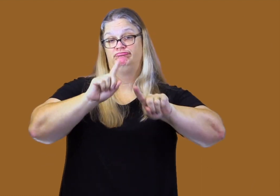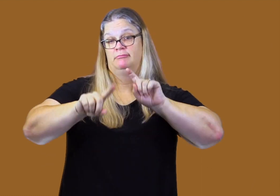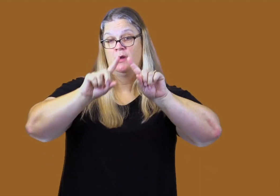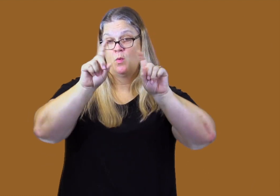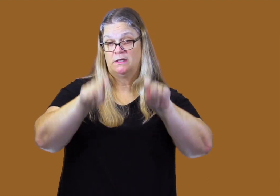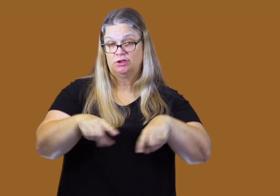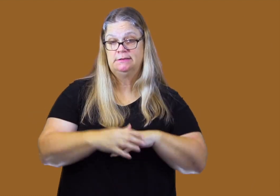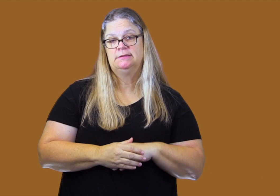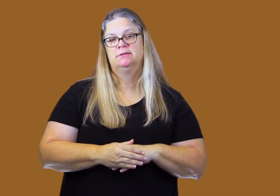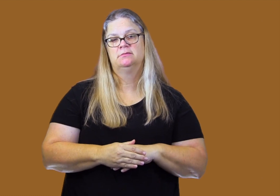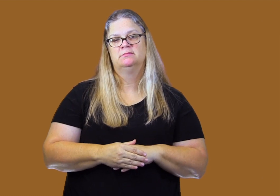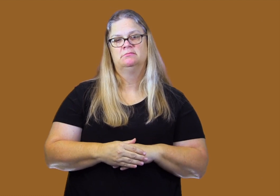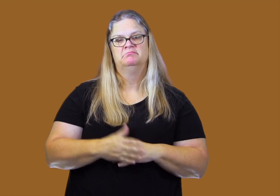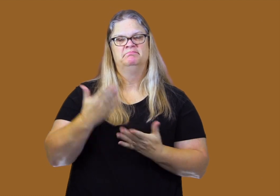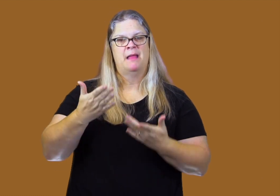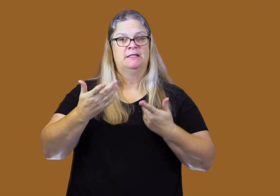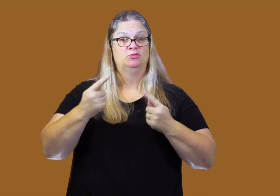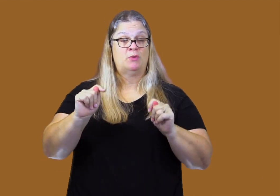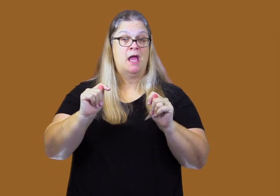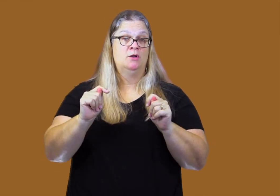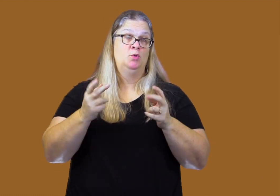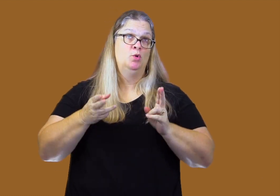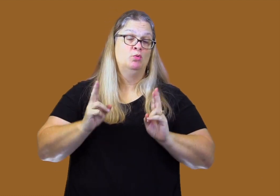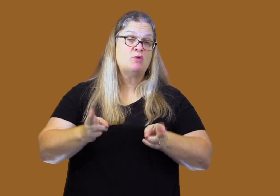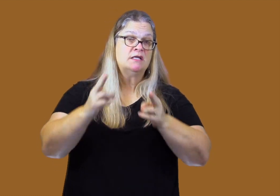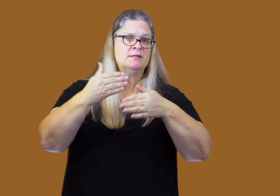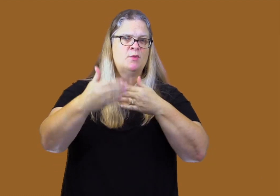to questions, maybe trying to rush the process.